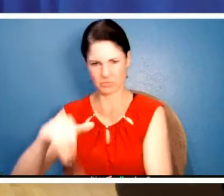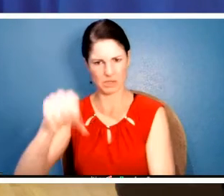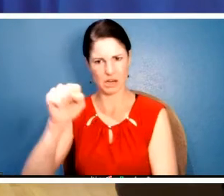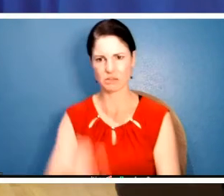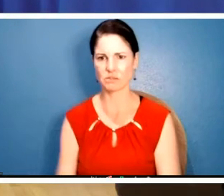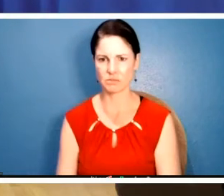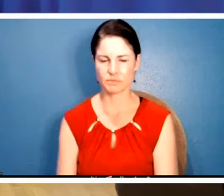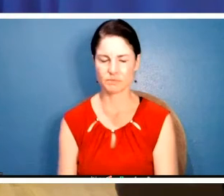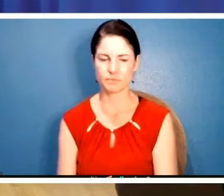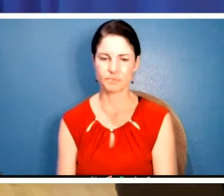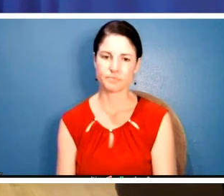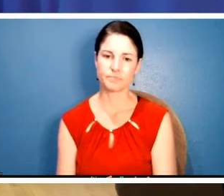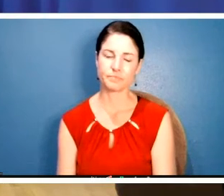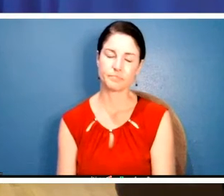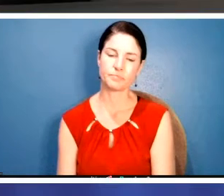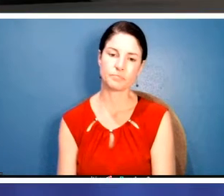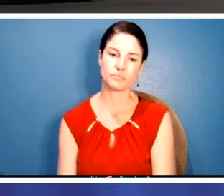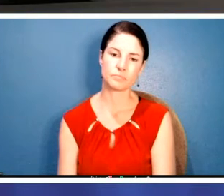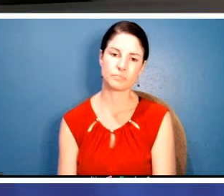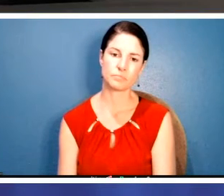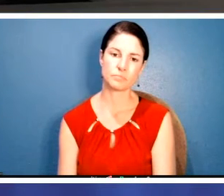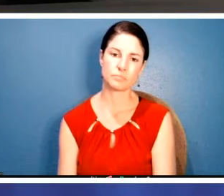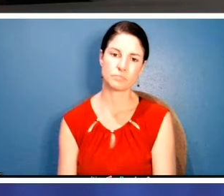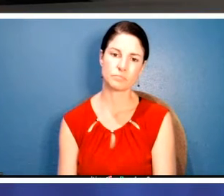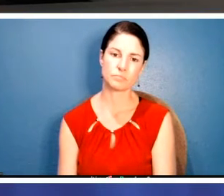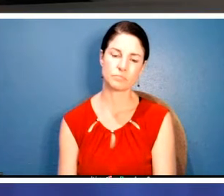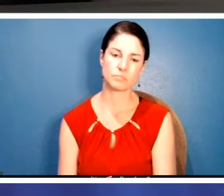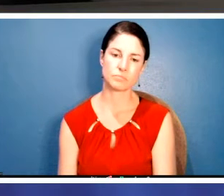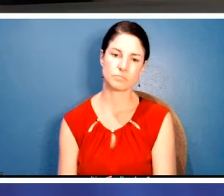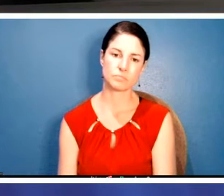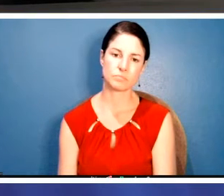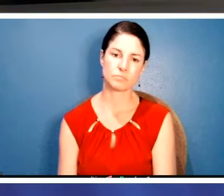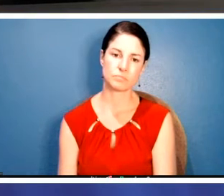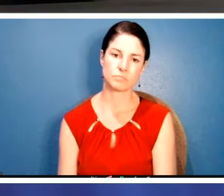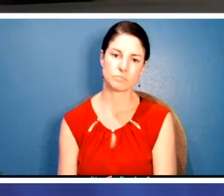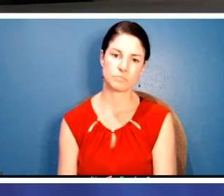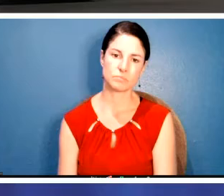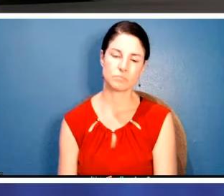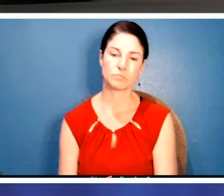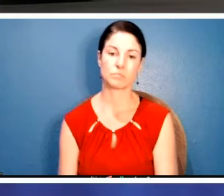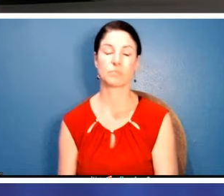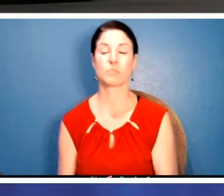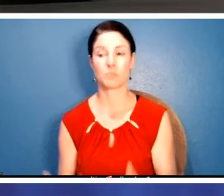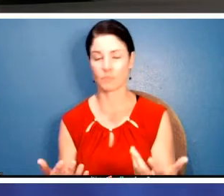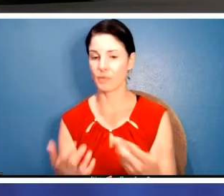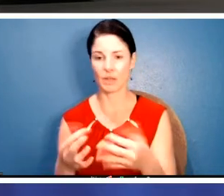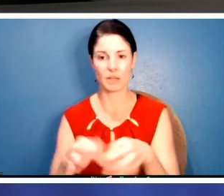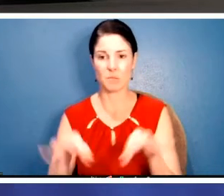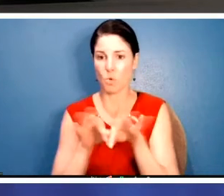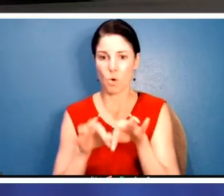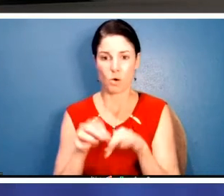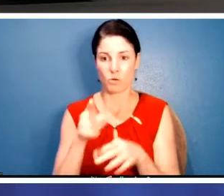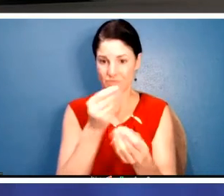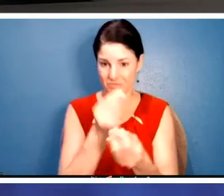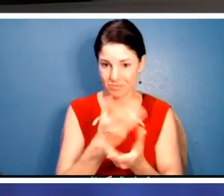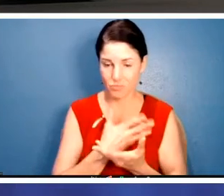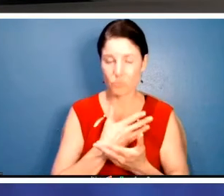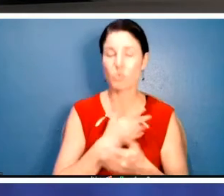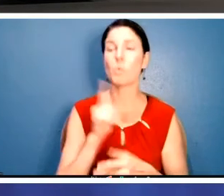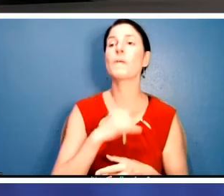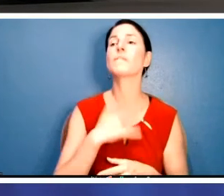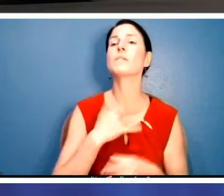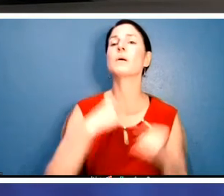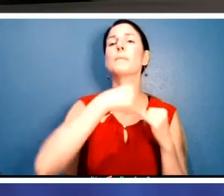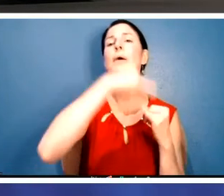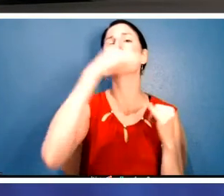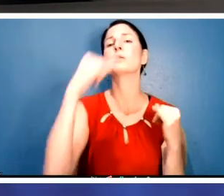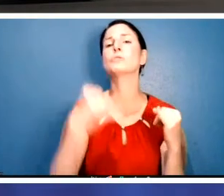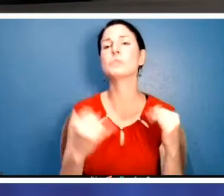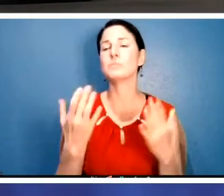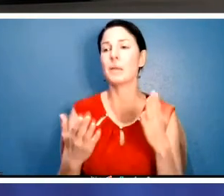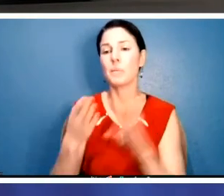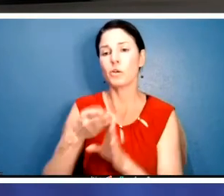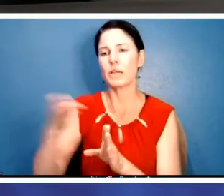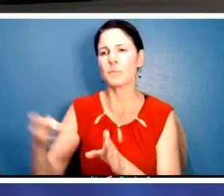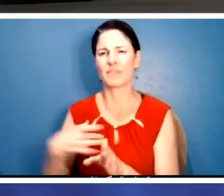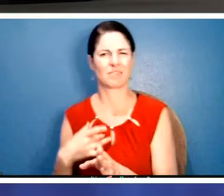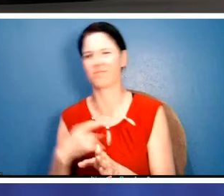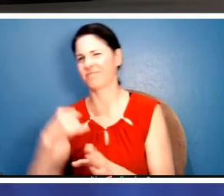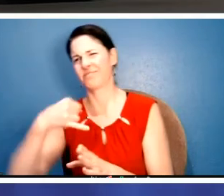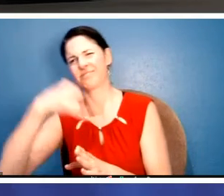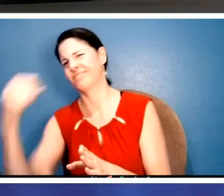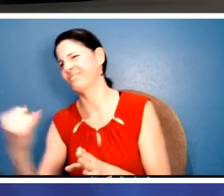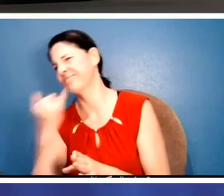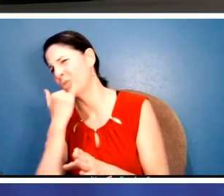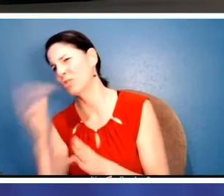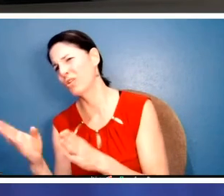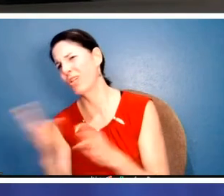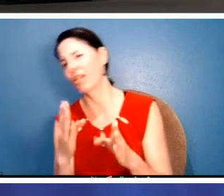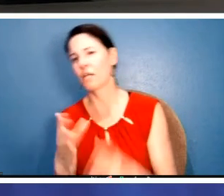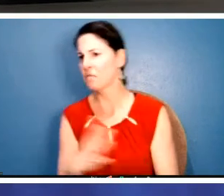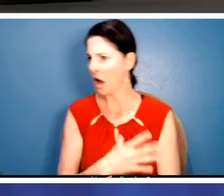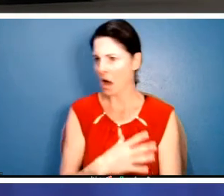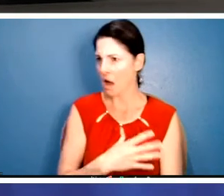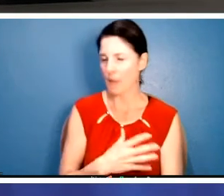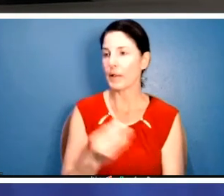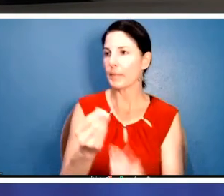SacGov: Where you think the boundaries are and it might be slightly different than where your neighbor thinks they are and that's Okay, if we can kind of summarize and get a general idea of those communities and where they go to shop play all that.